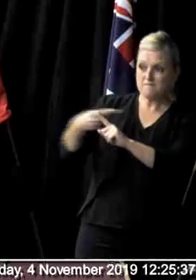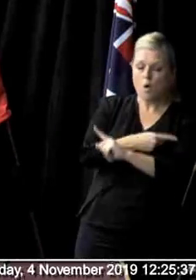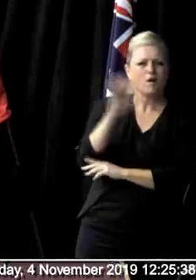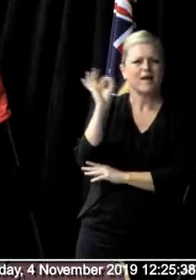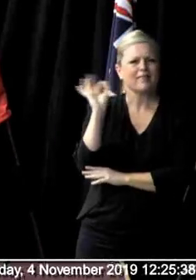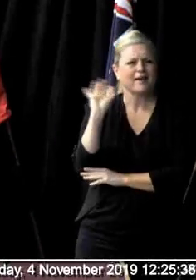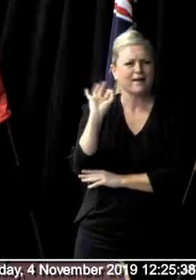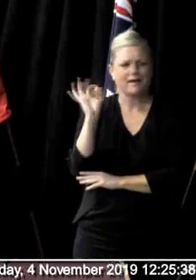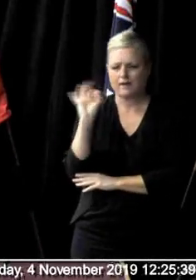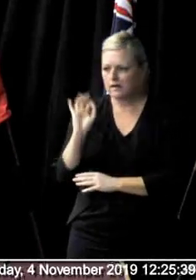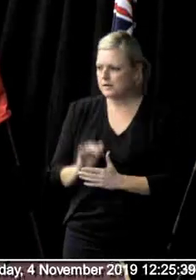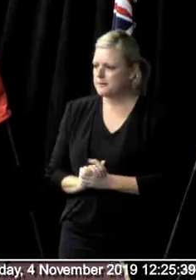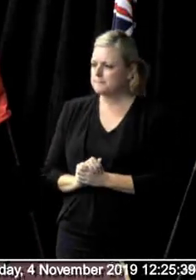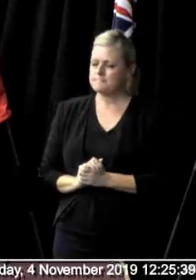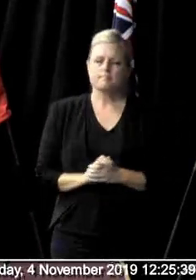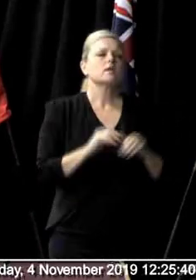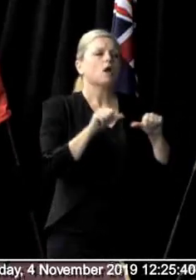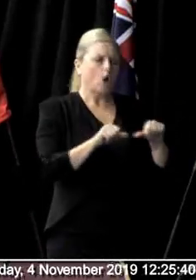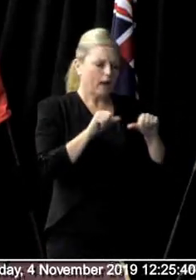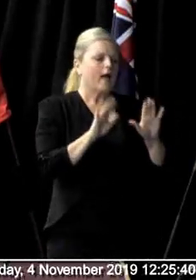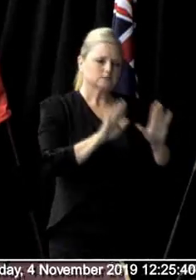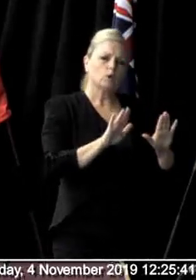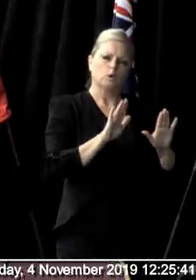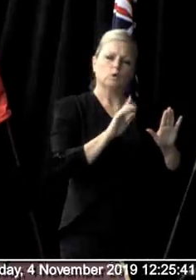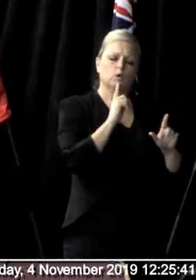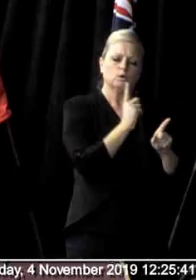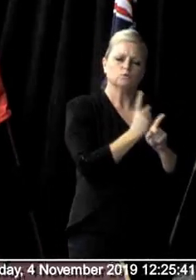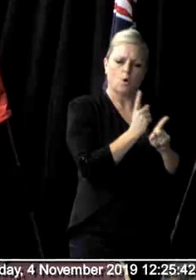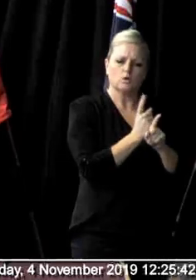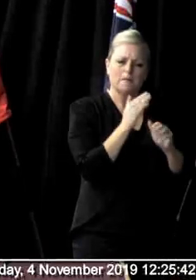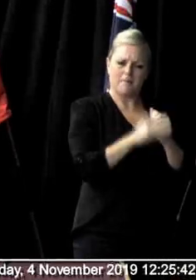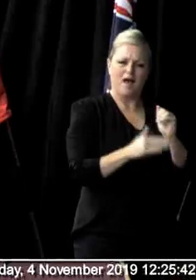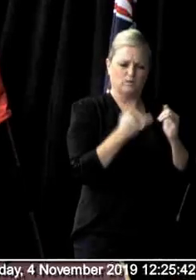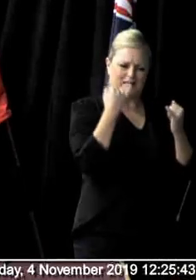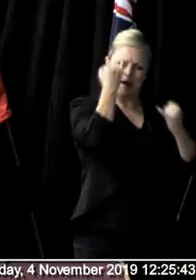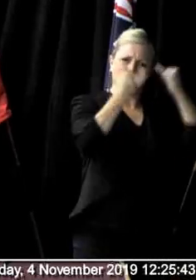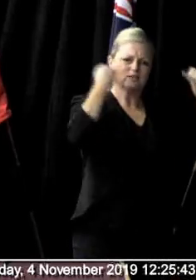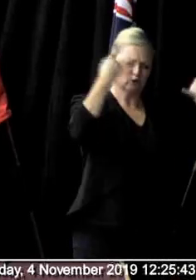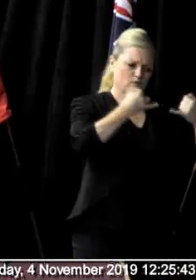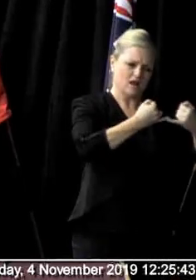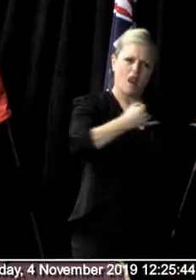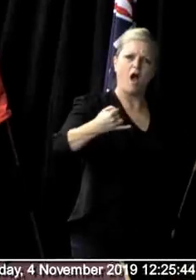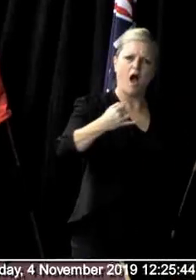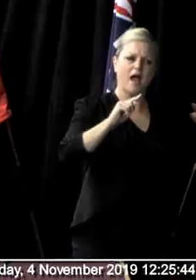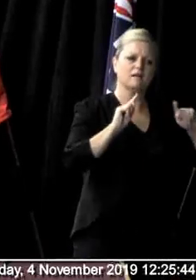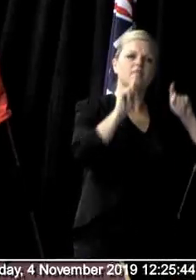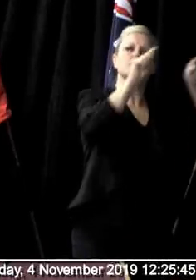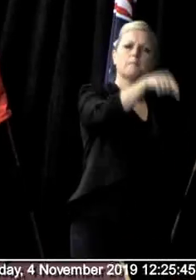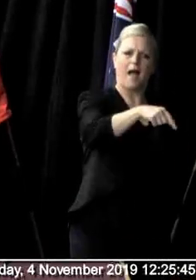You’ve touched on this, but the teacher created an imaginary line in the classroom between where the students were allowed and not allowed,